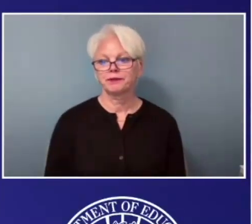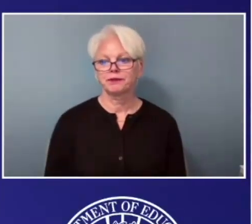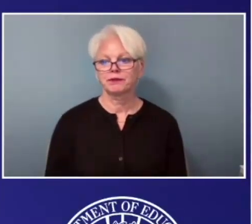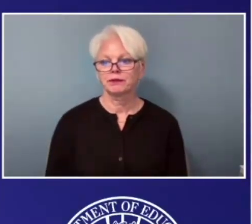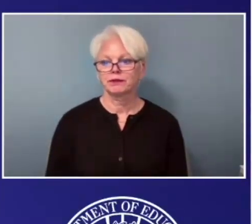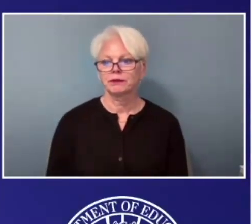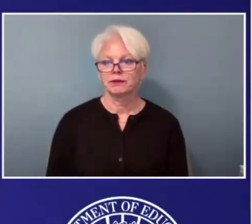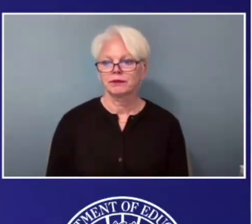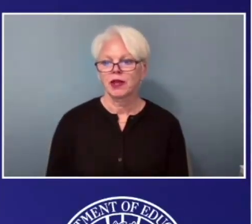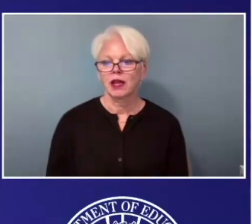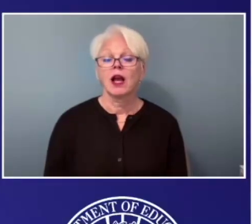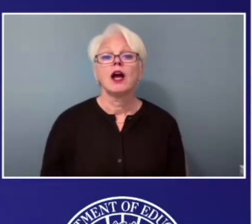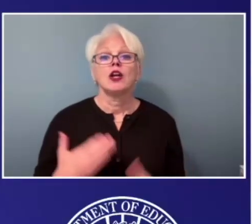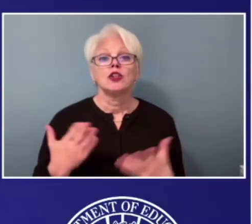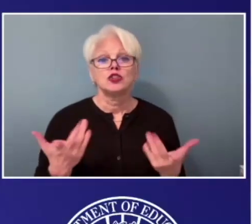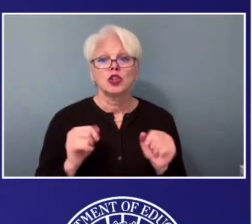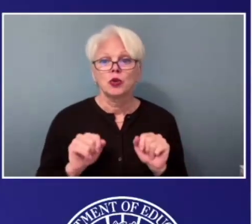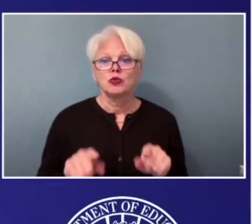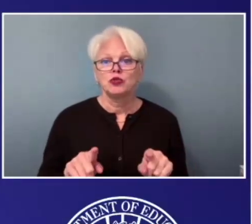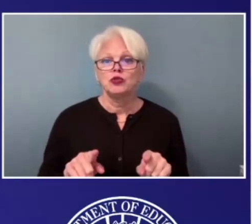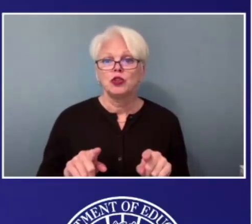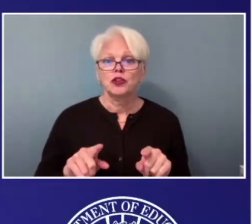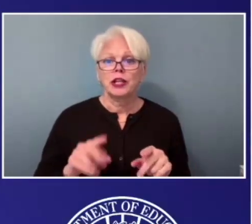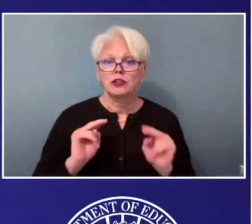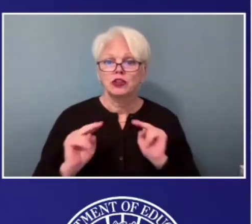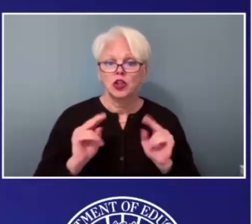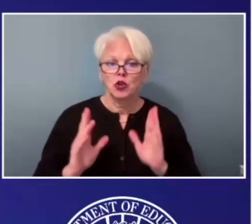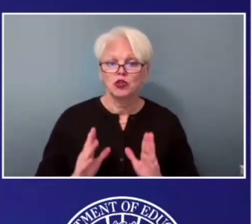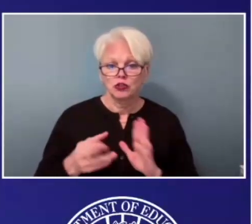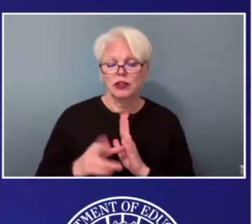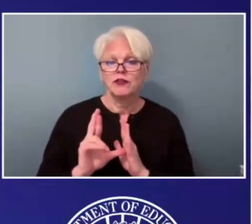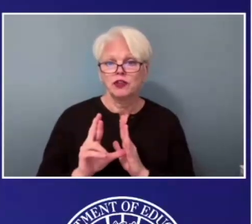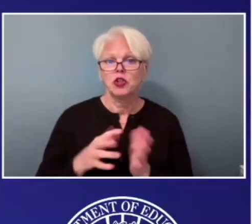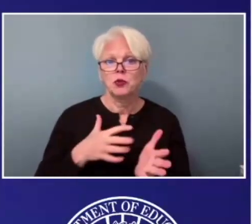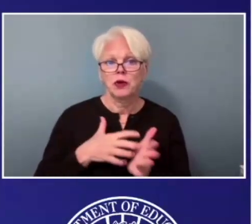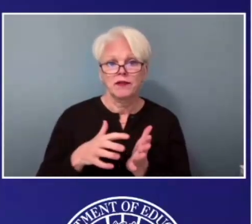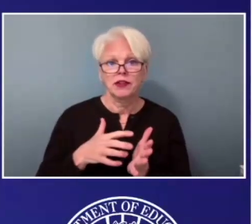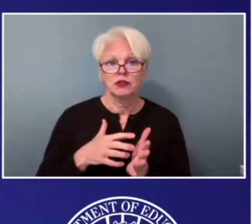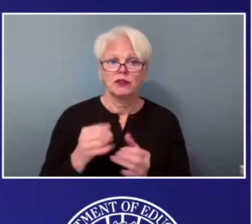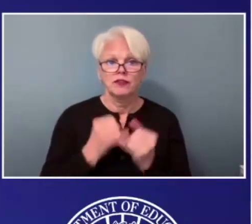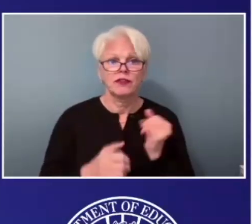Yeah. So during the negotiators' review of the draft -- final draft language that we